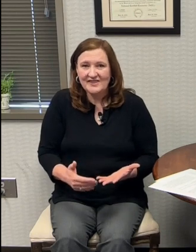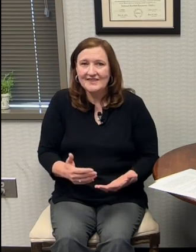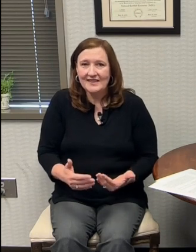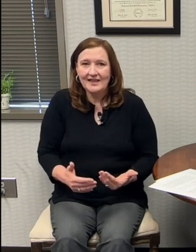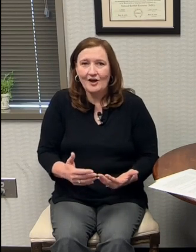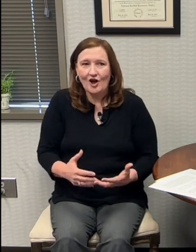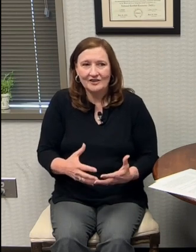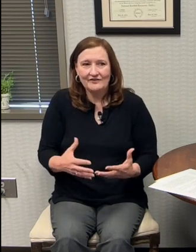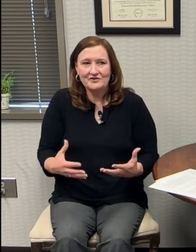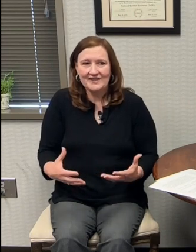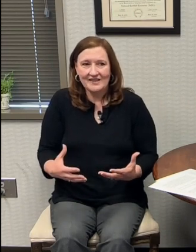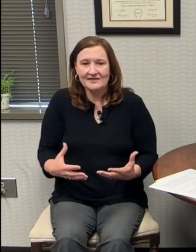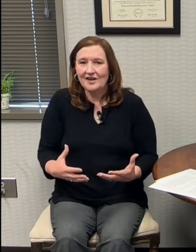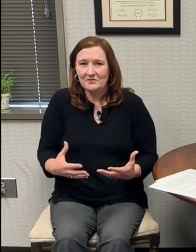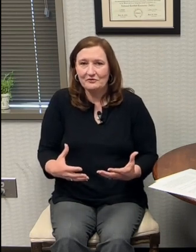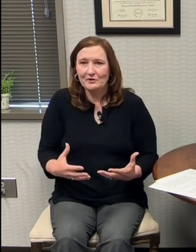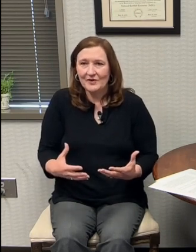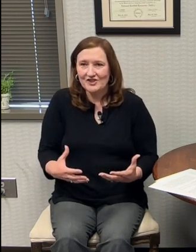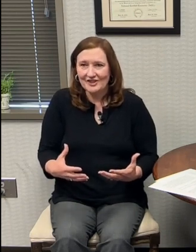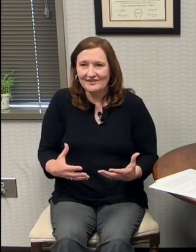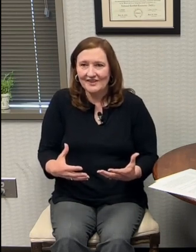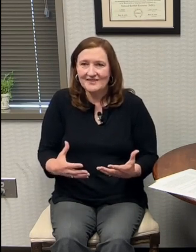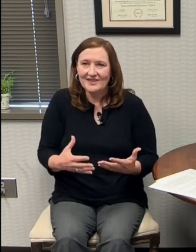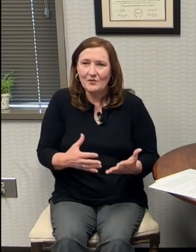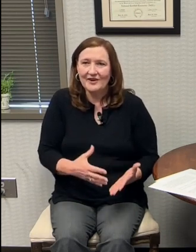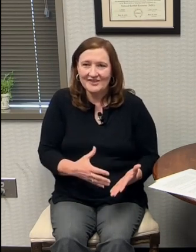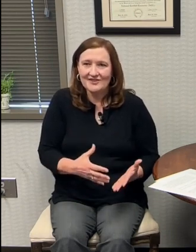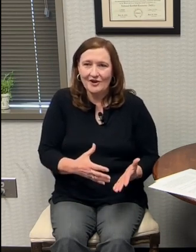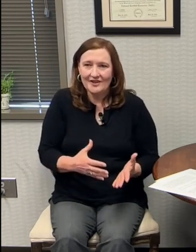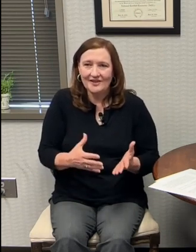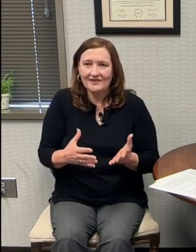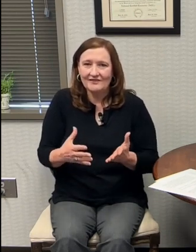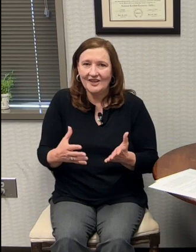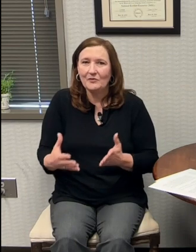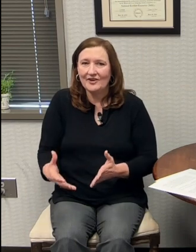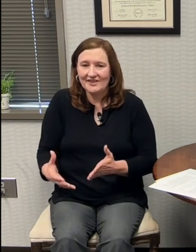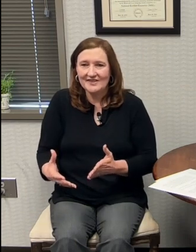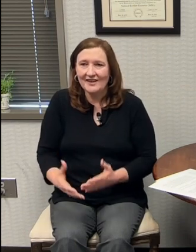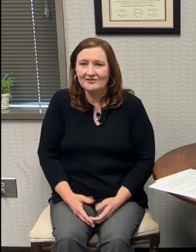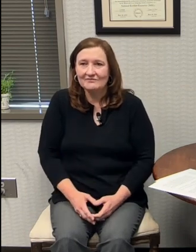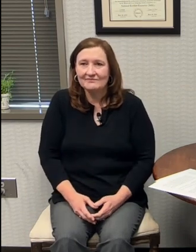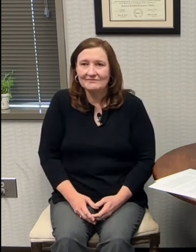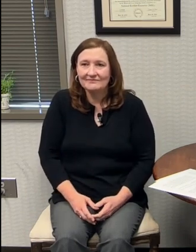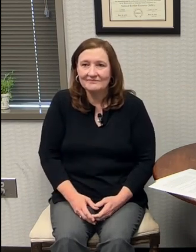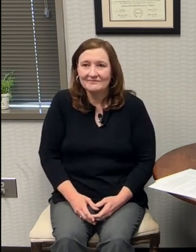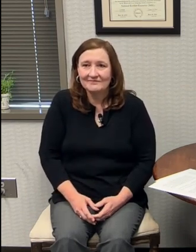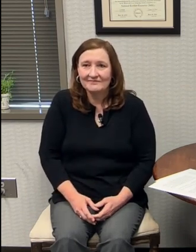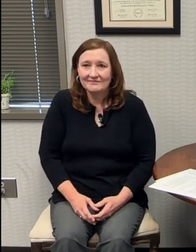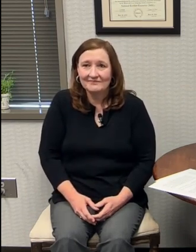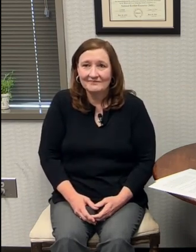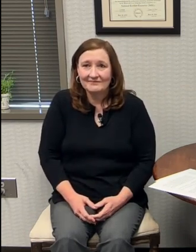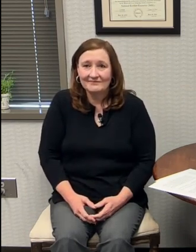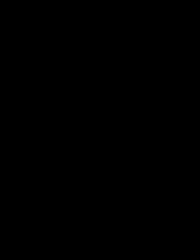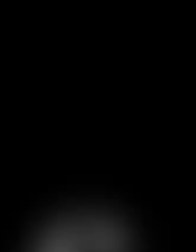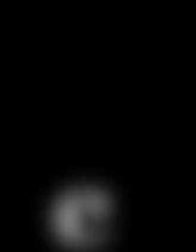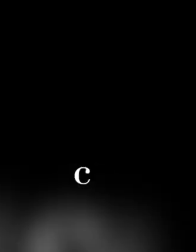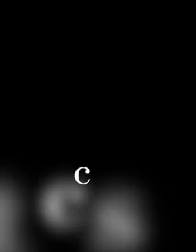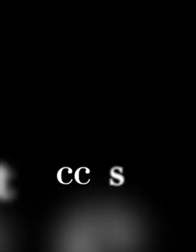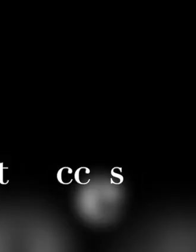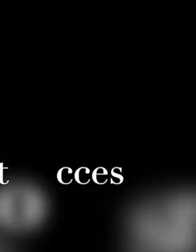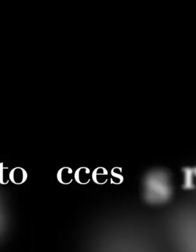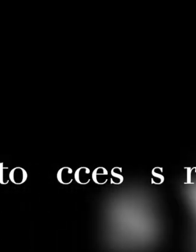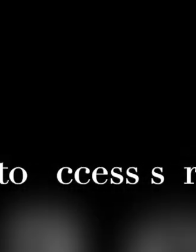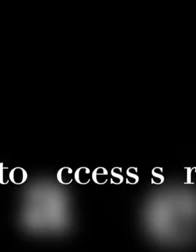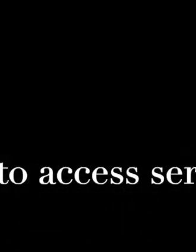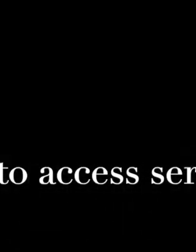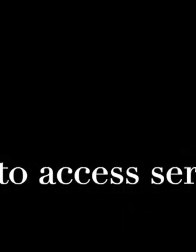just seeing all of those things come to fruition and see where it started and and where it is now